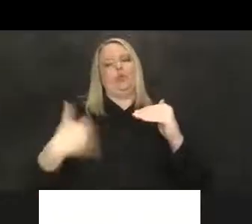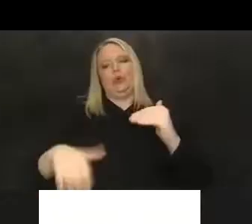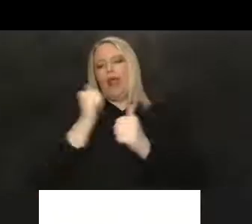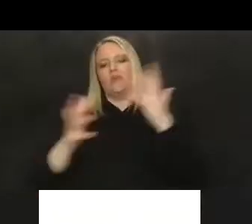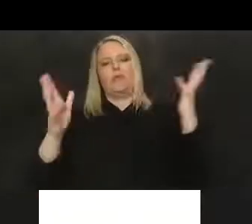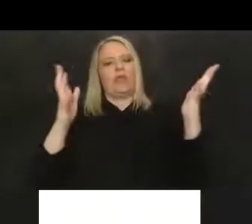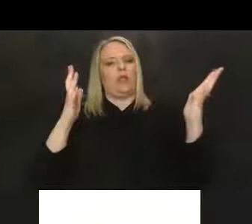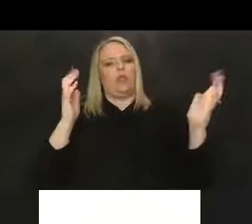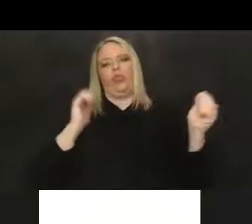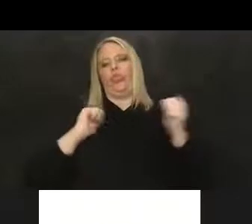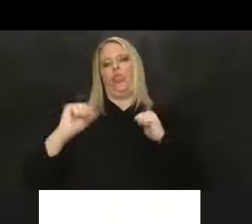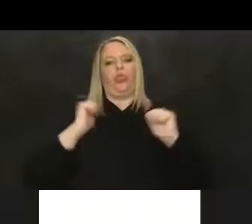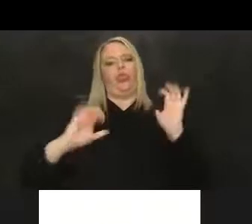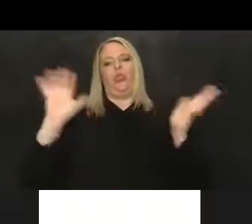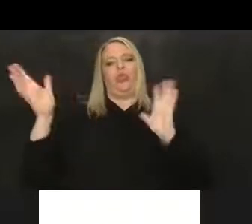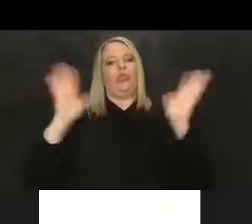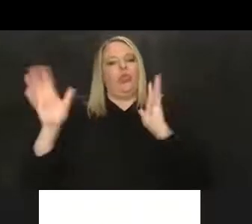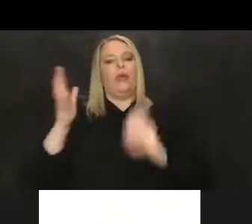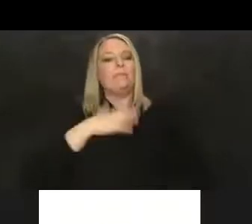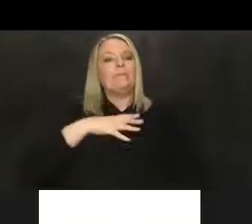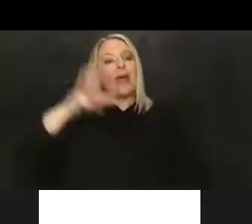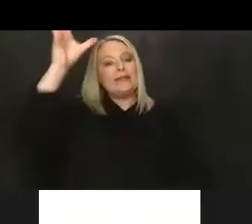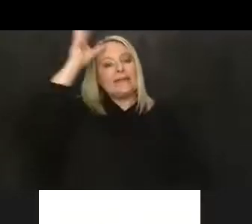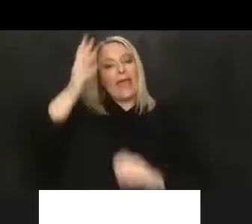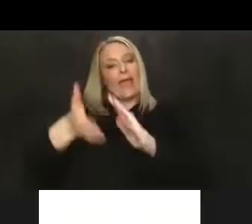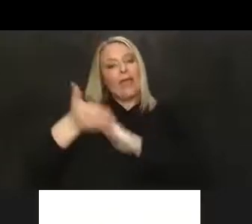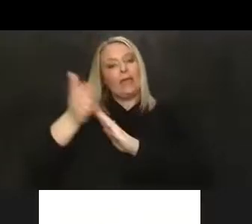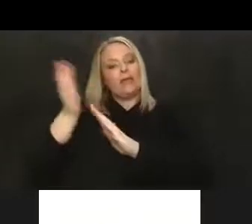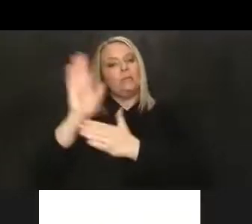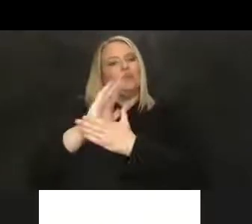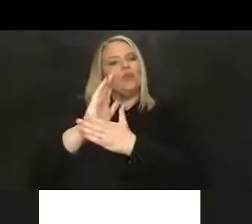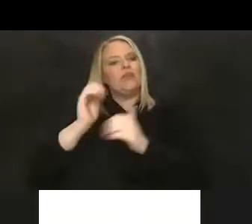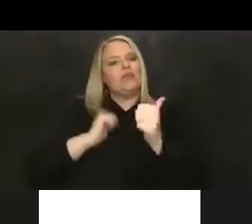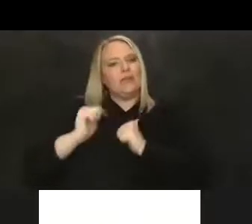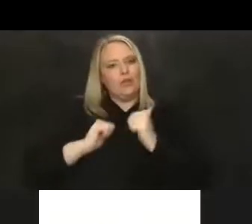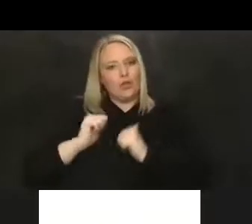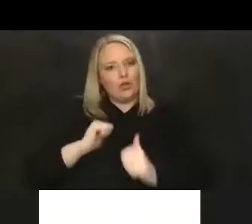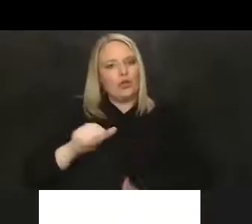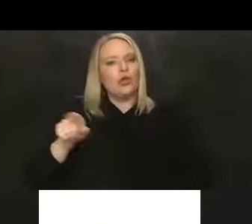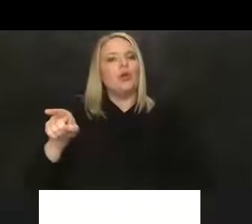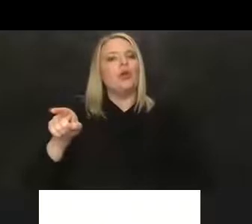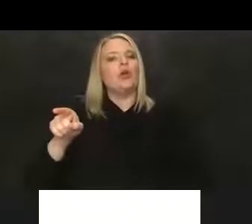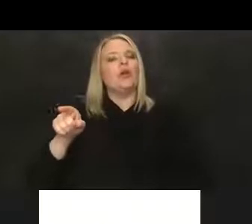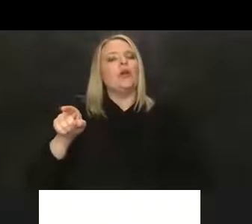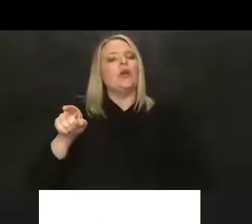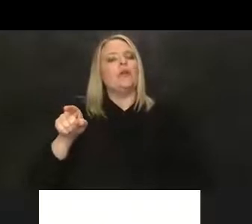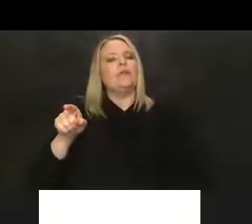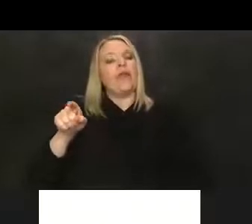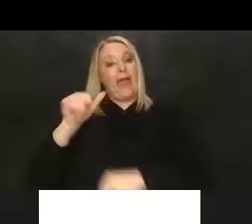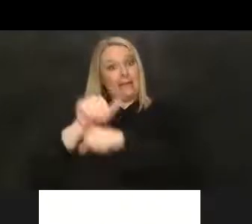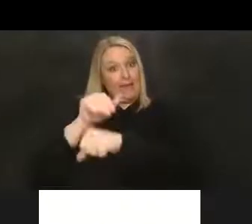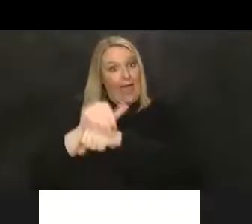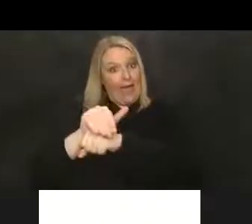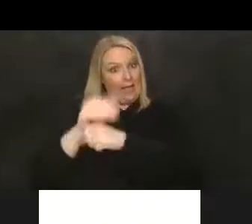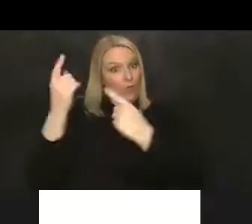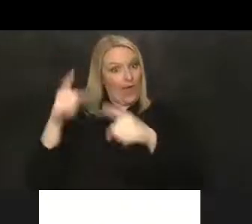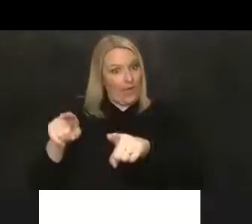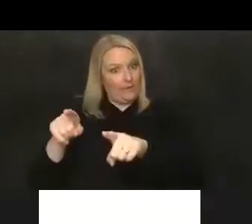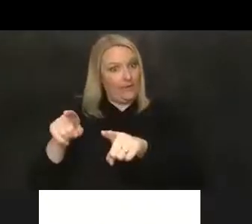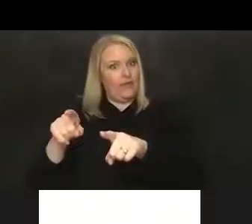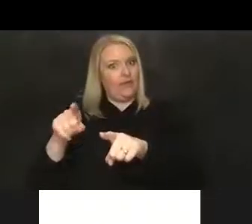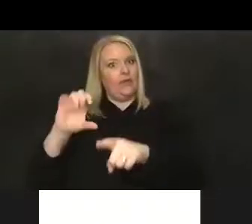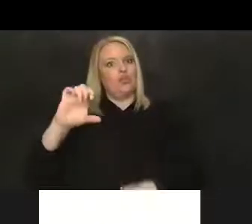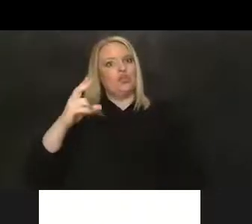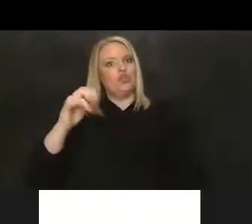And my dad ran a movie theater -- that doubled at night as one of the Chitlin' Circuit spots,